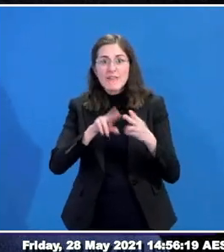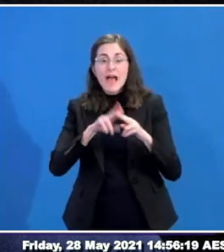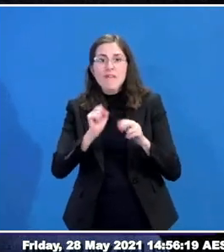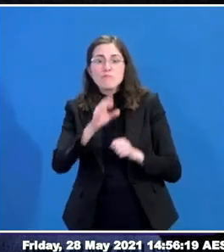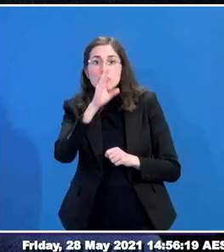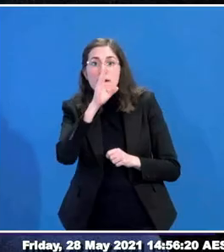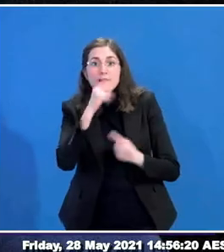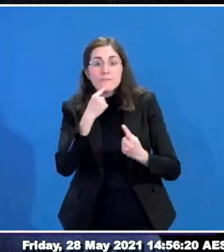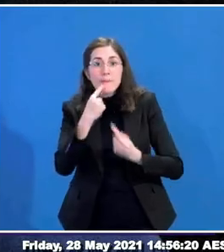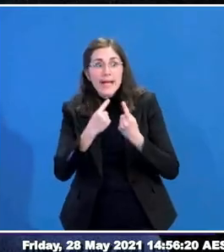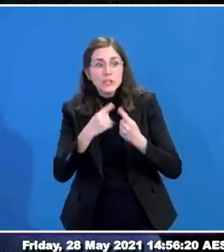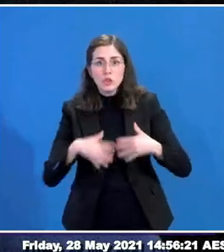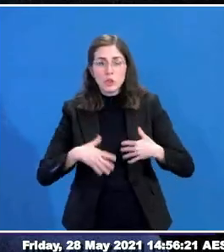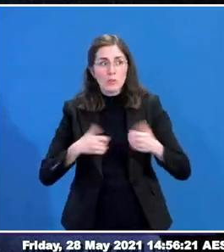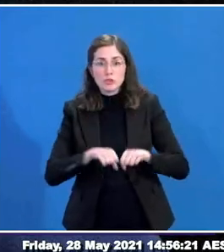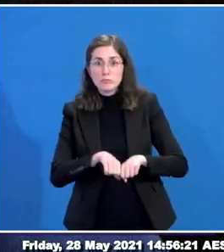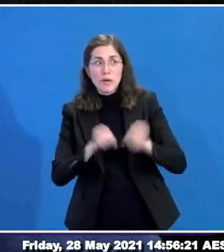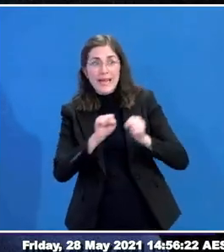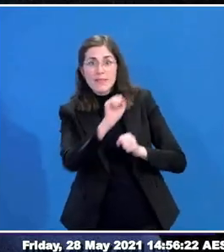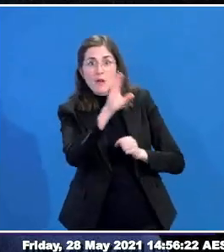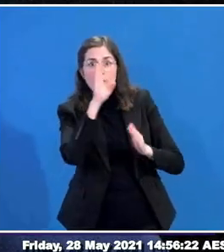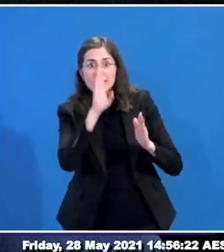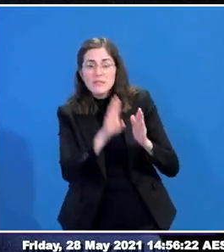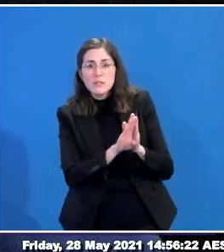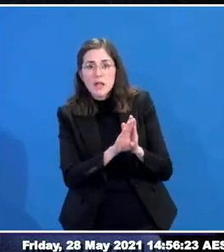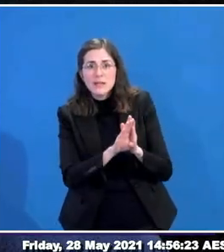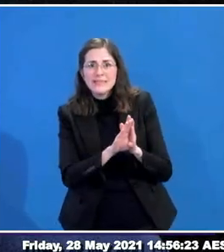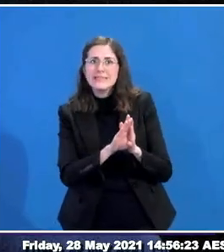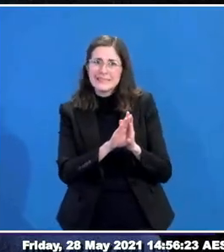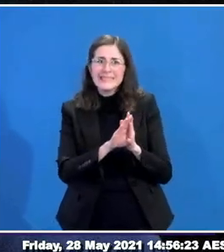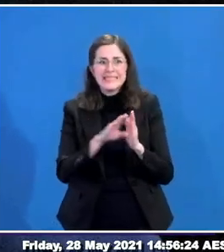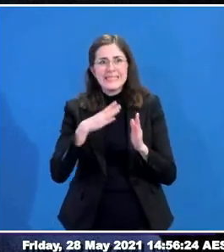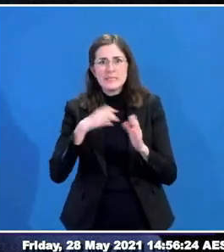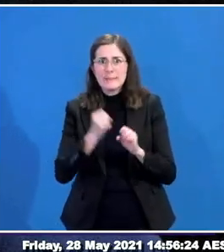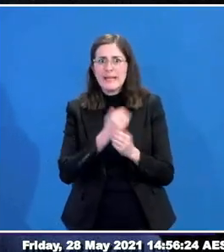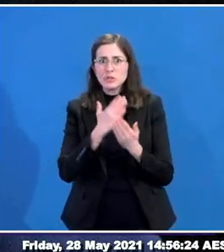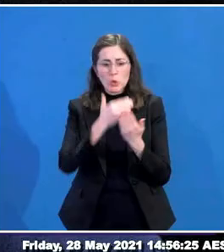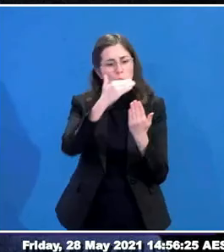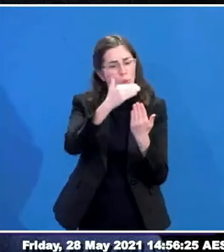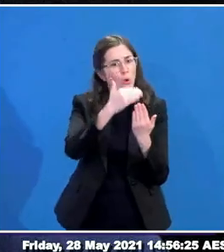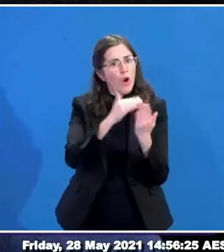involved and provided with information that assists them to understand what's